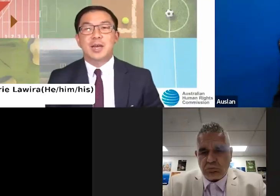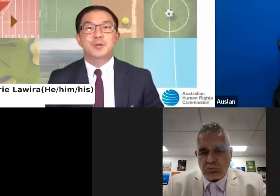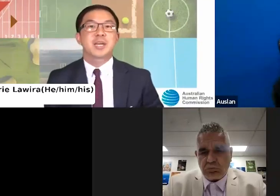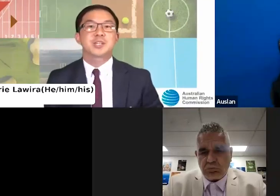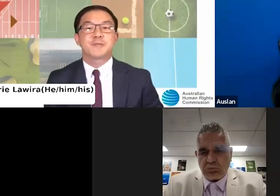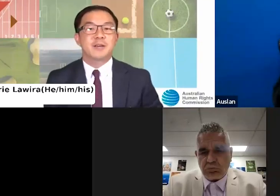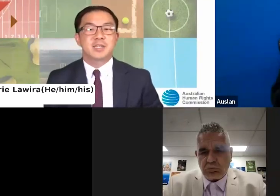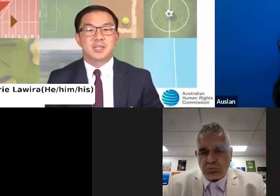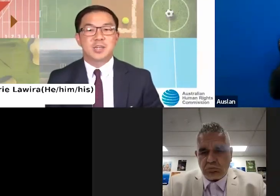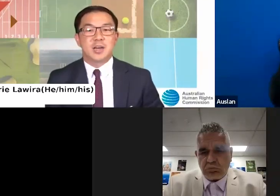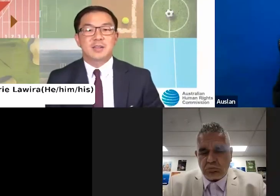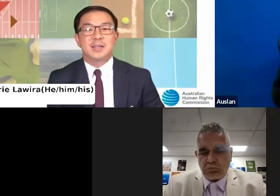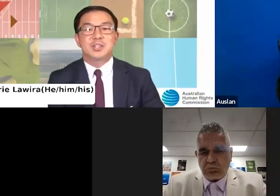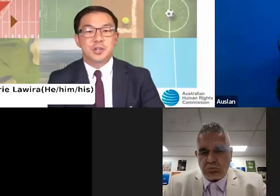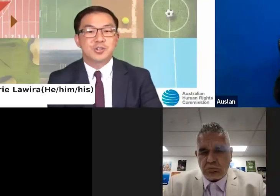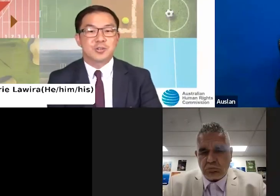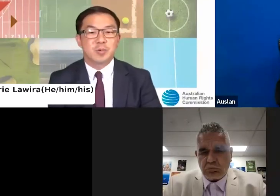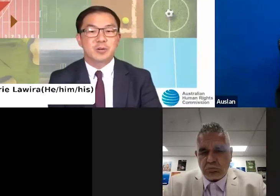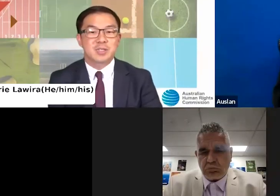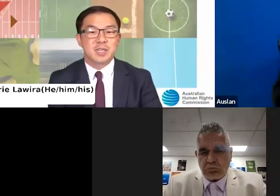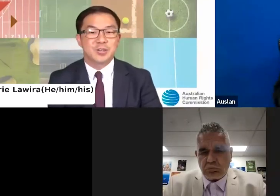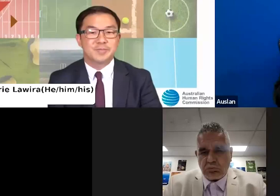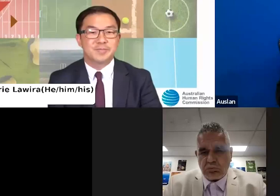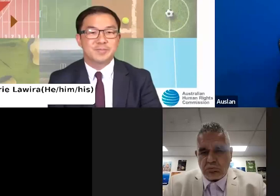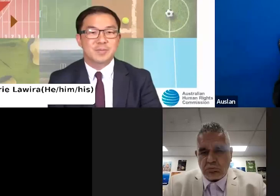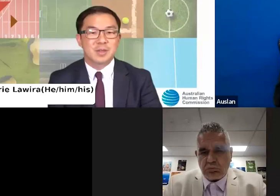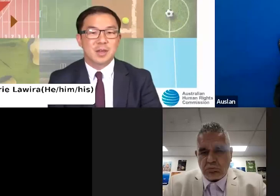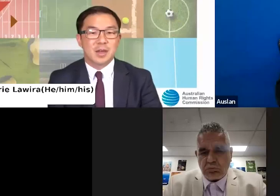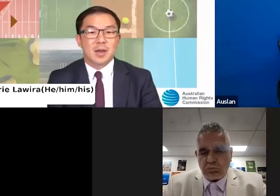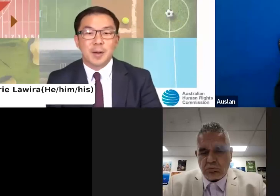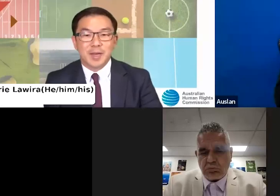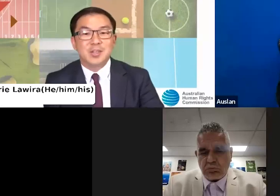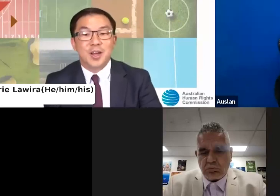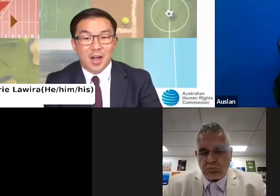and protection of heritage that is, children will continue probably its honour.